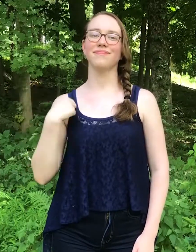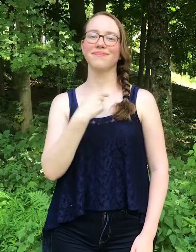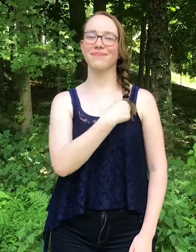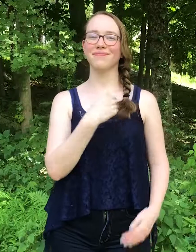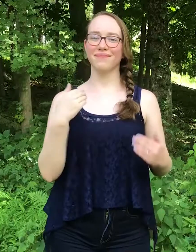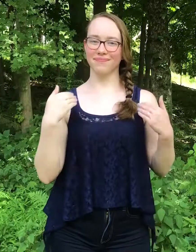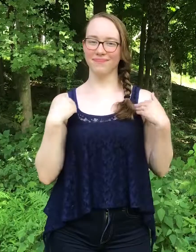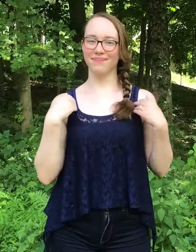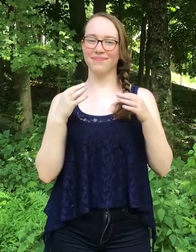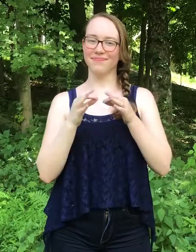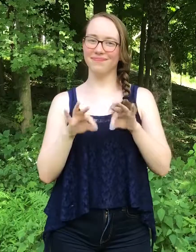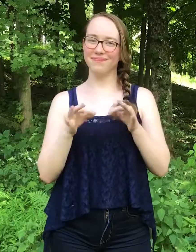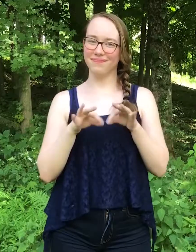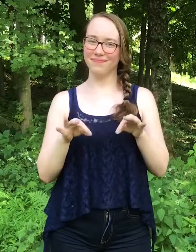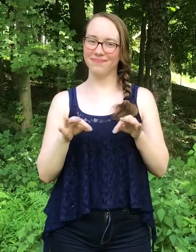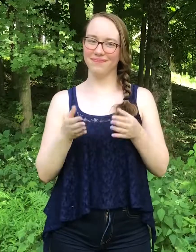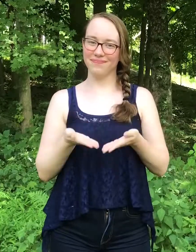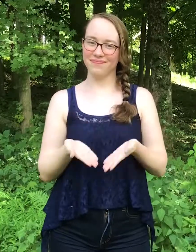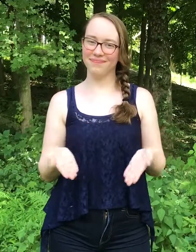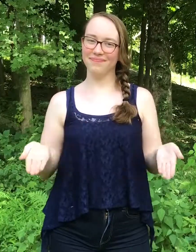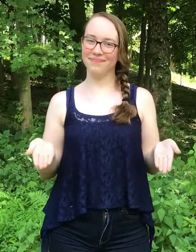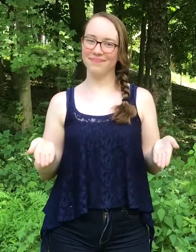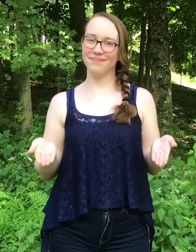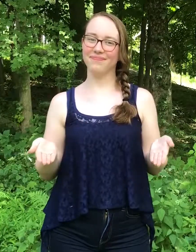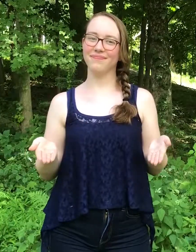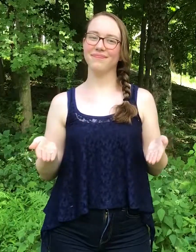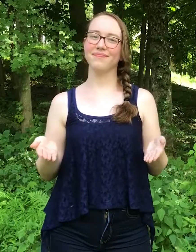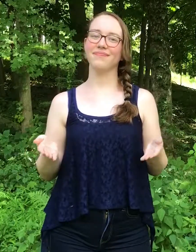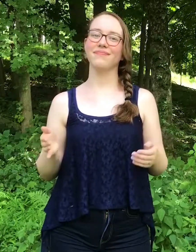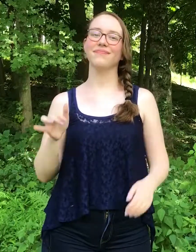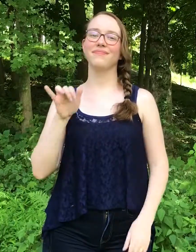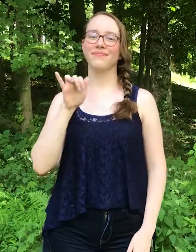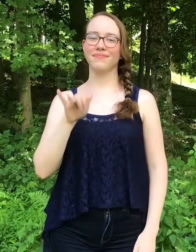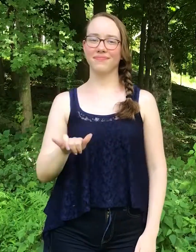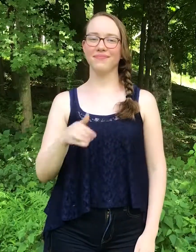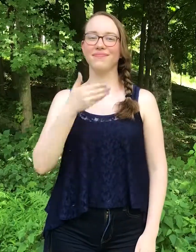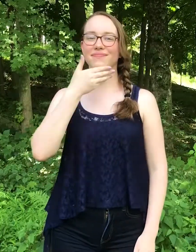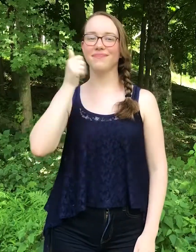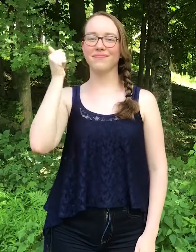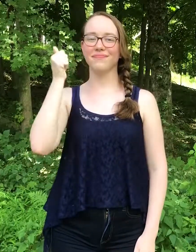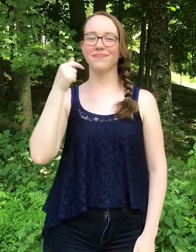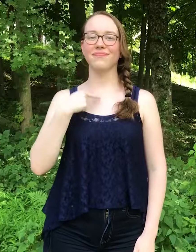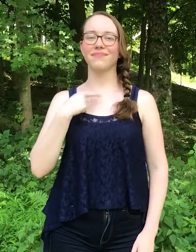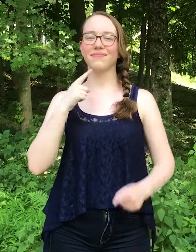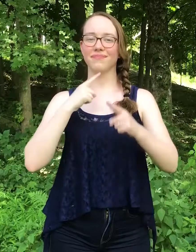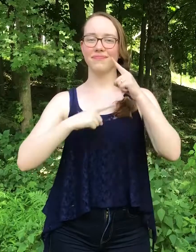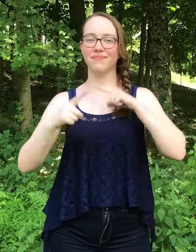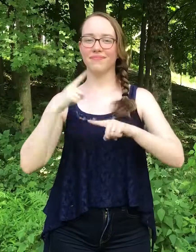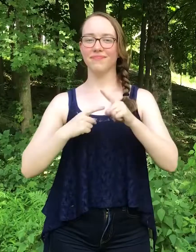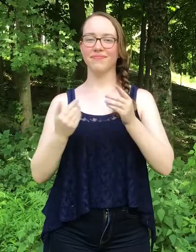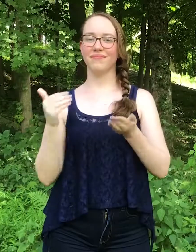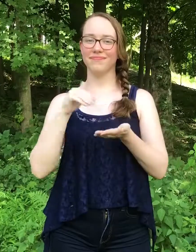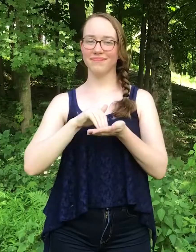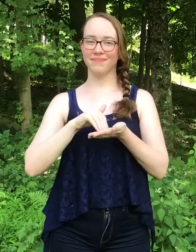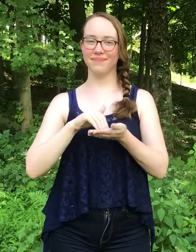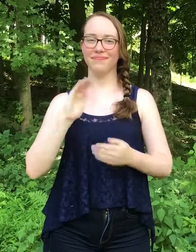We have captions! That’s better! I am going to sign again.